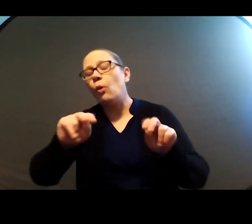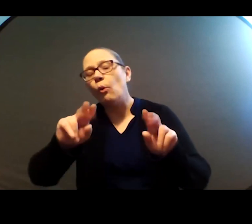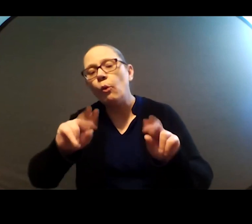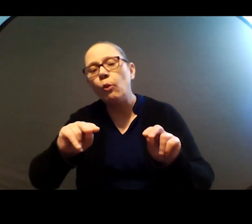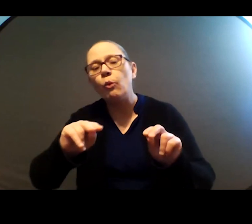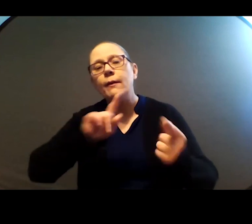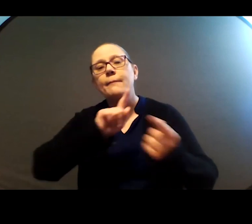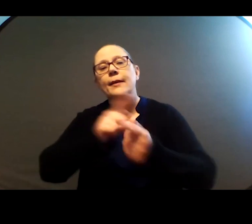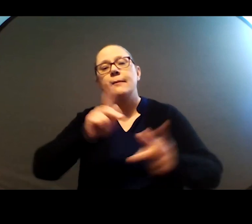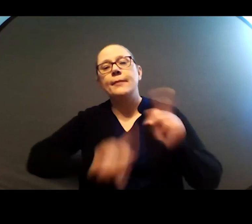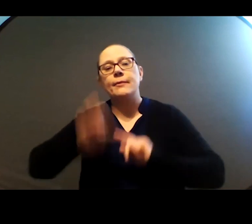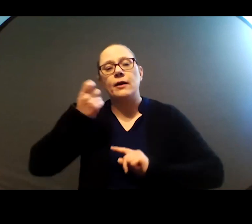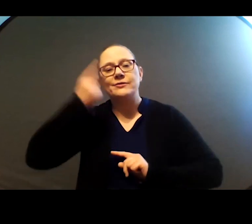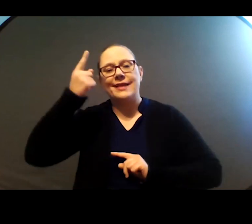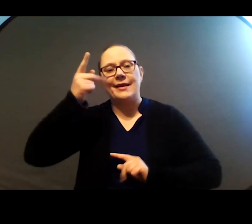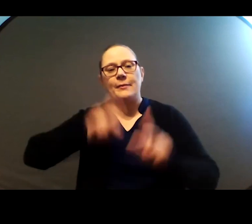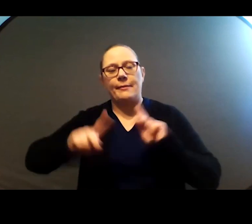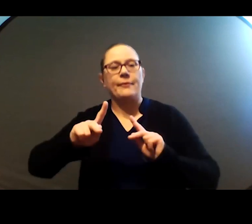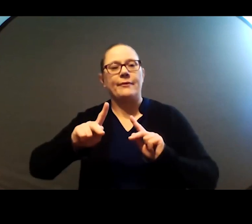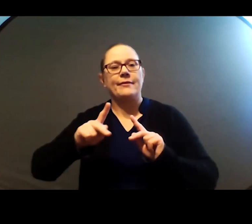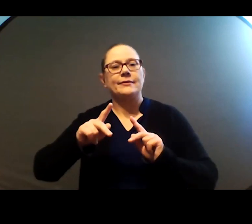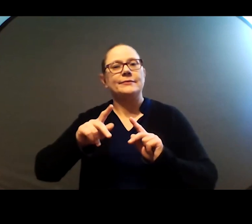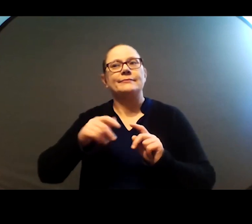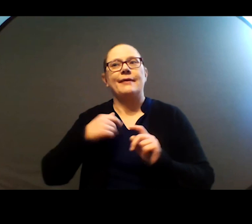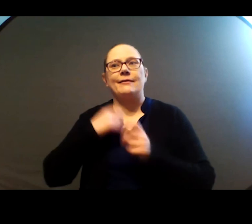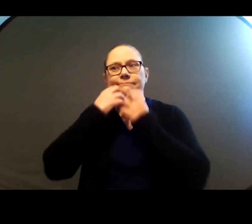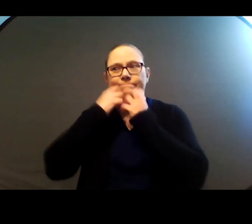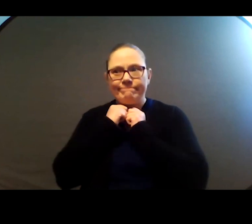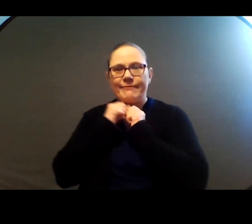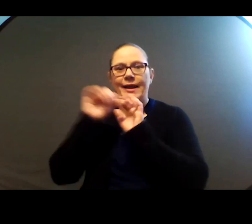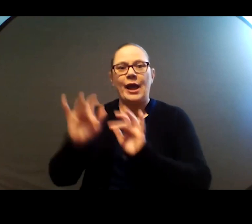and understand them better and have that empathy and compassion. We need to be that shirt wearer